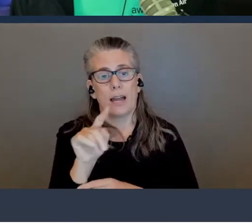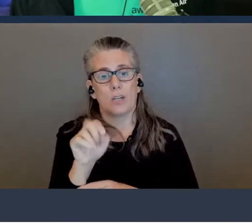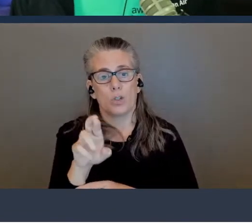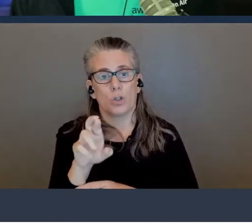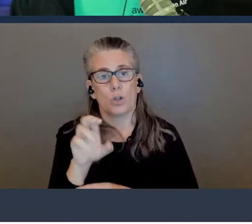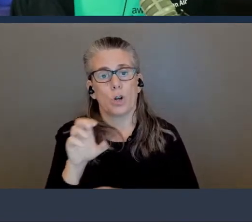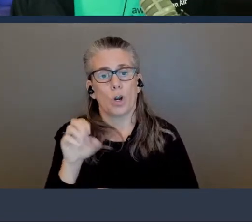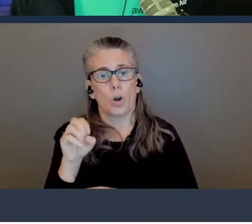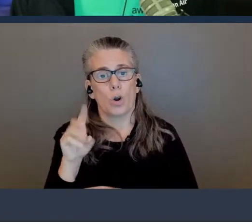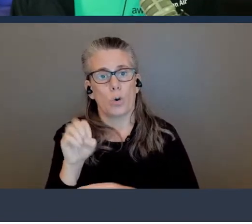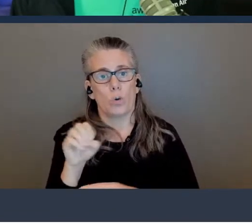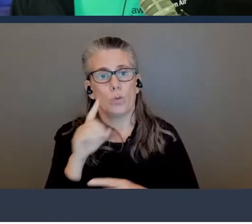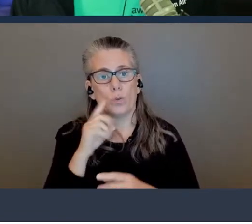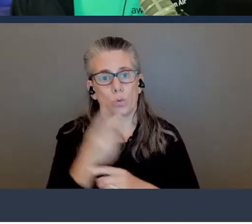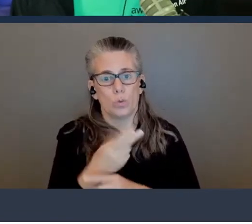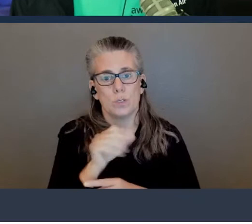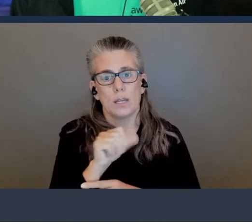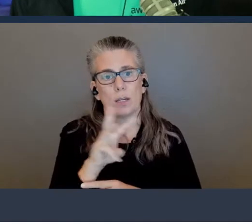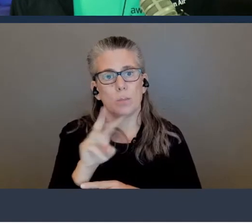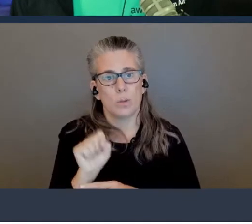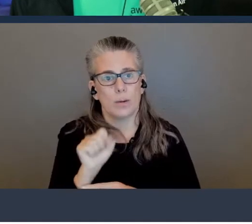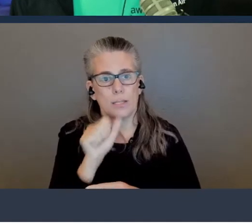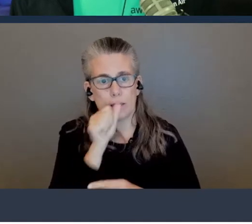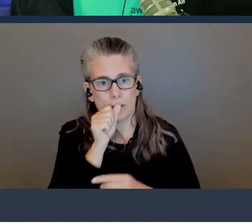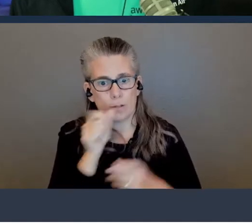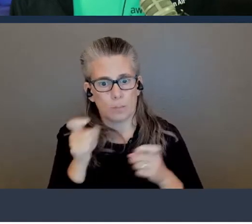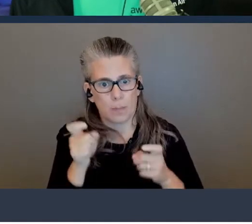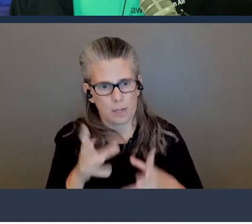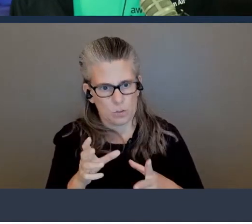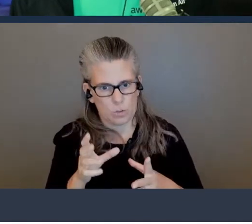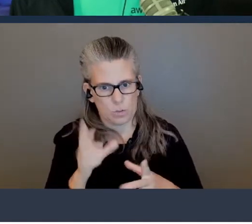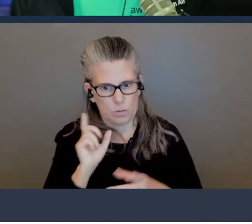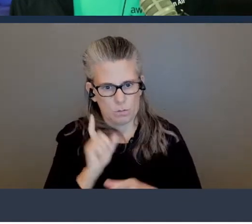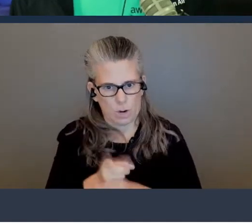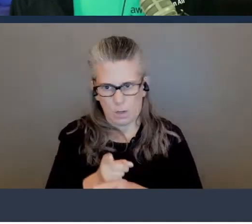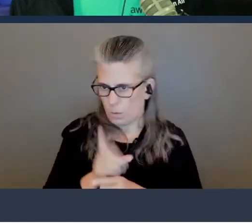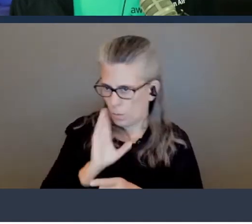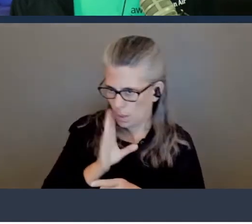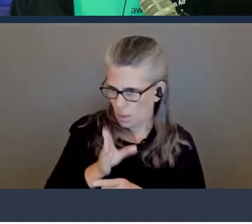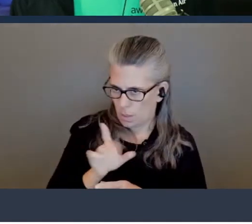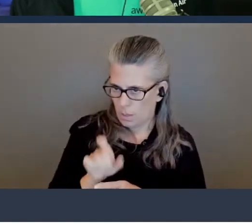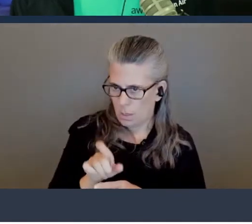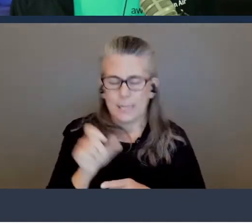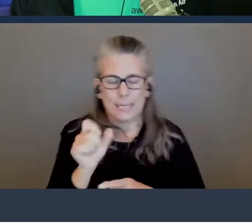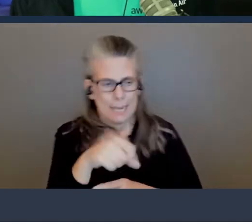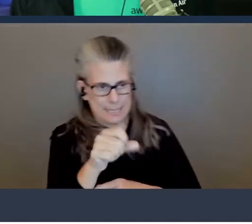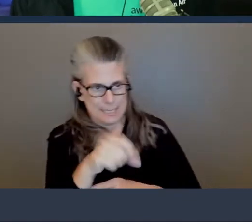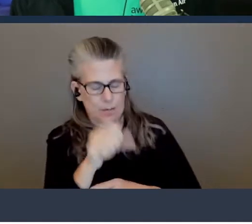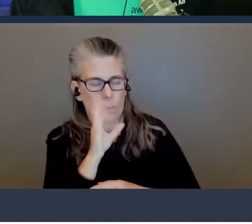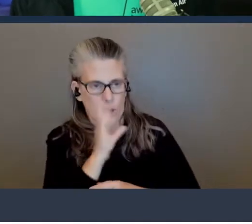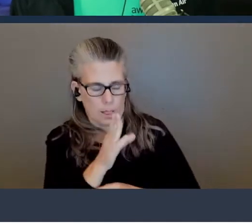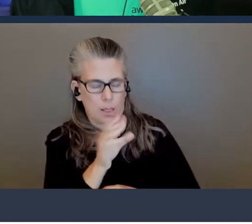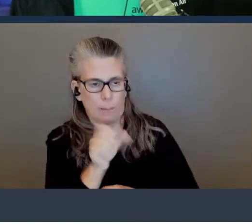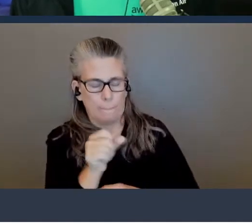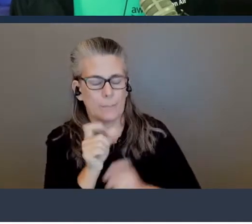I mean, I guess, this comes from code Secrets Manager then right? Yeah. Yeah. So Secrets Manager will give you that snippet and then, yeah, it is up to the developer to sort of copy